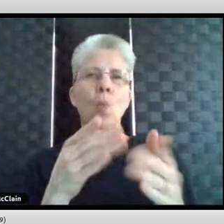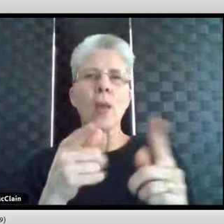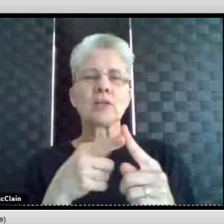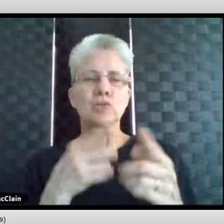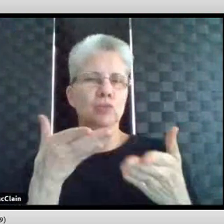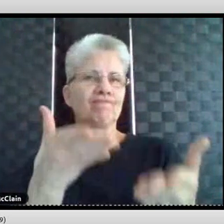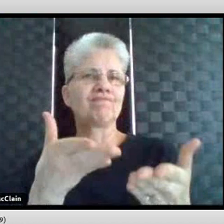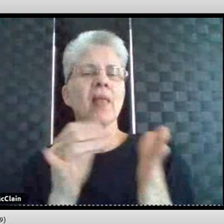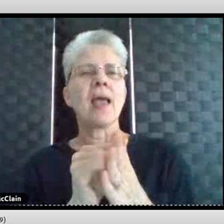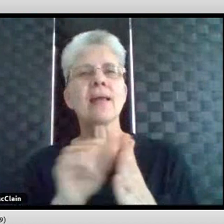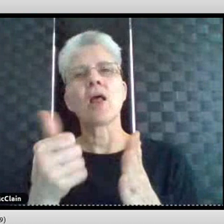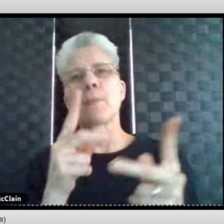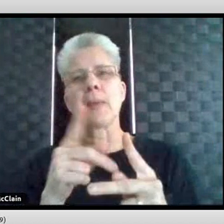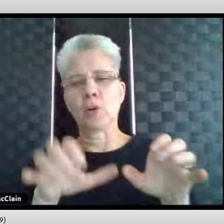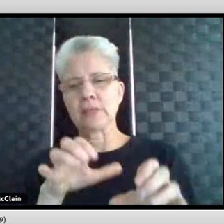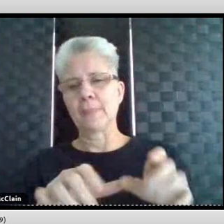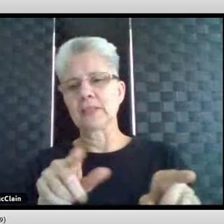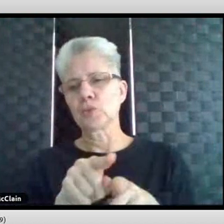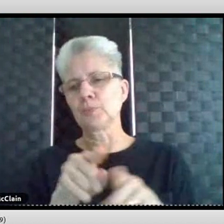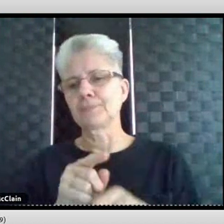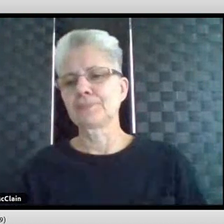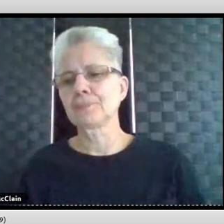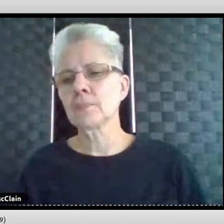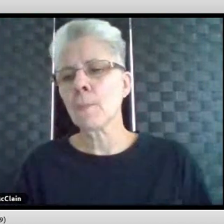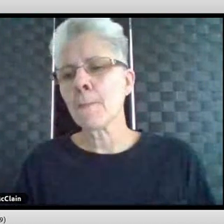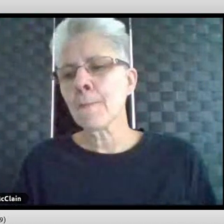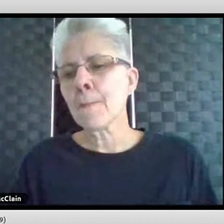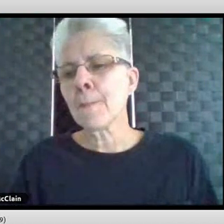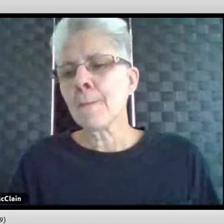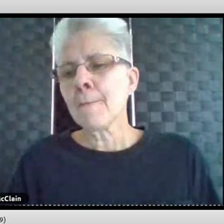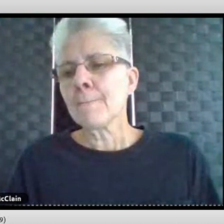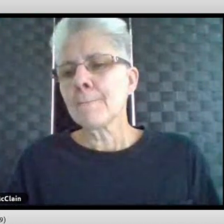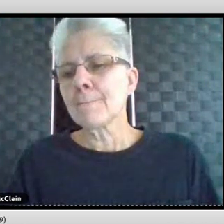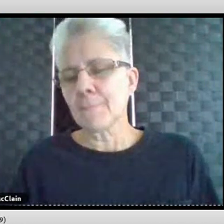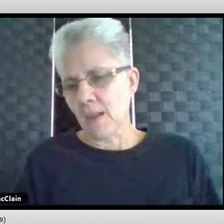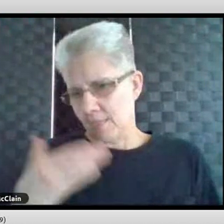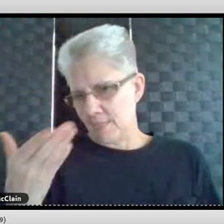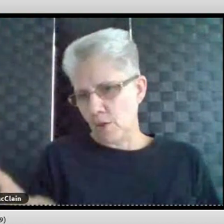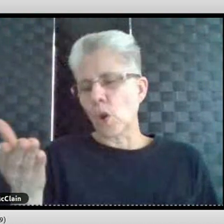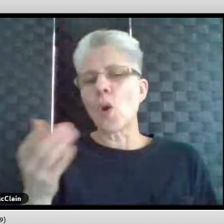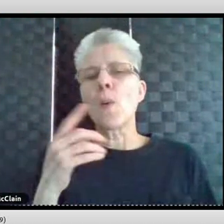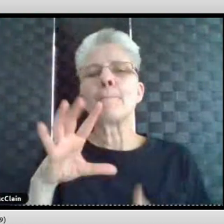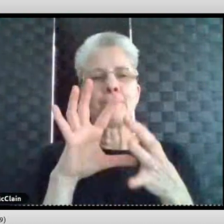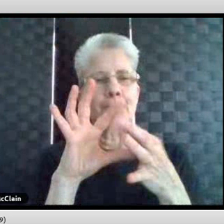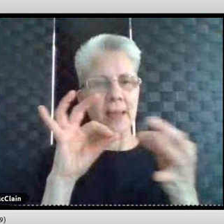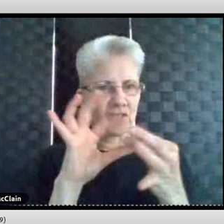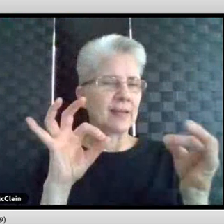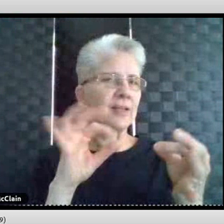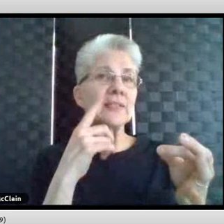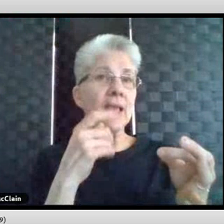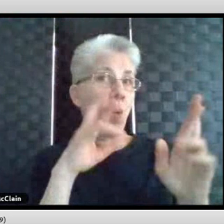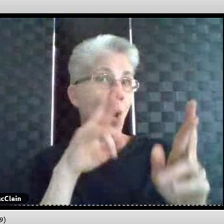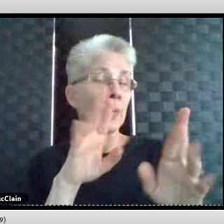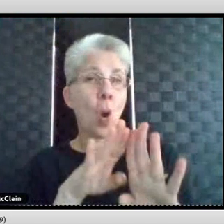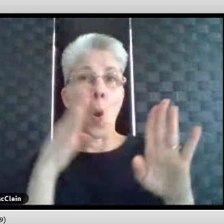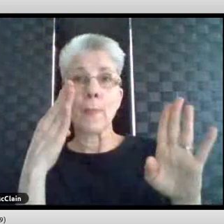and hopefully other people are typing in as well. Yep, there you go. Mention it -- Just say, "We hope you'll be open-minded and come anyway,